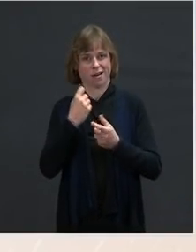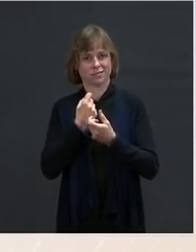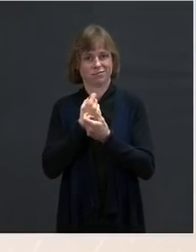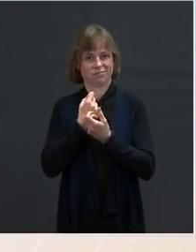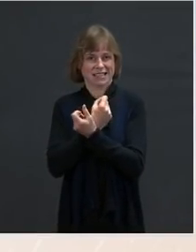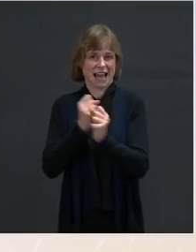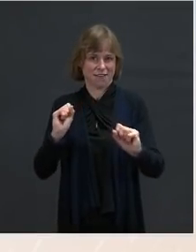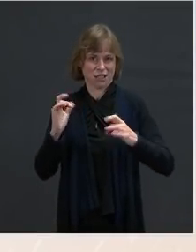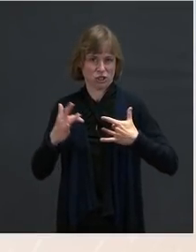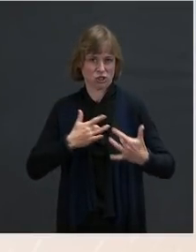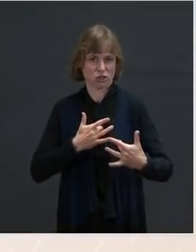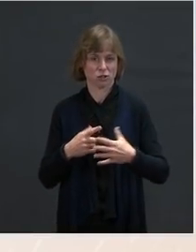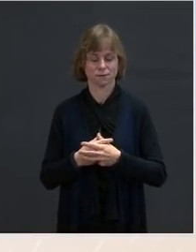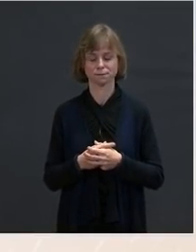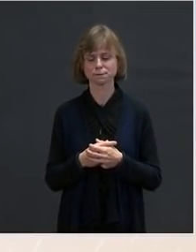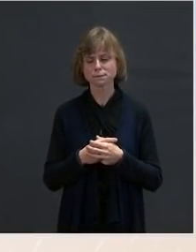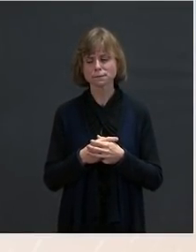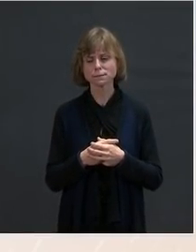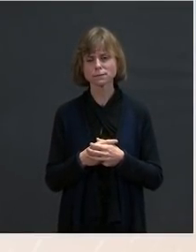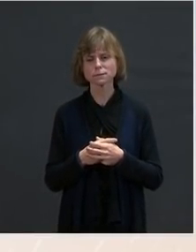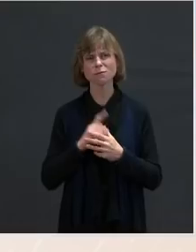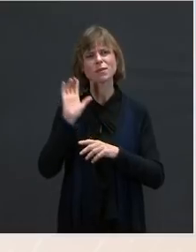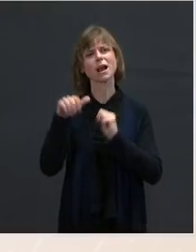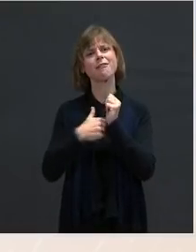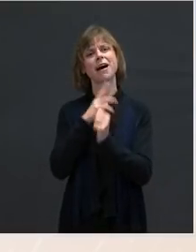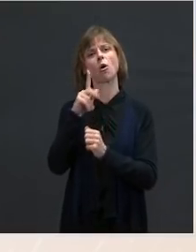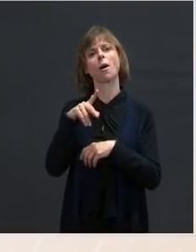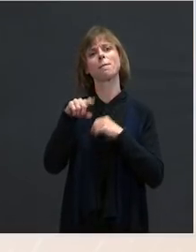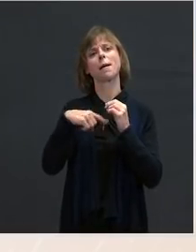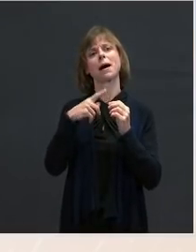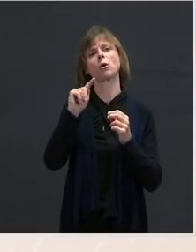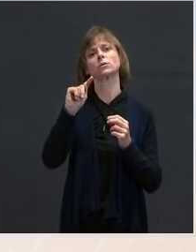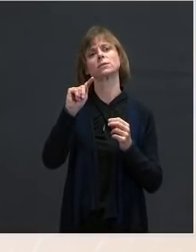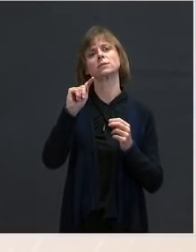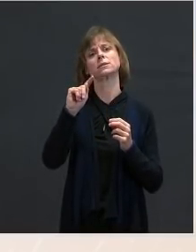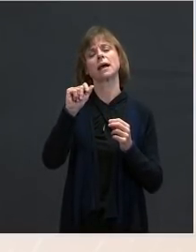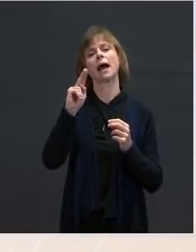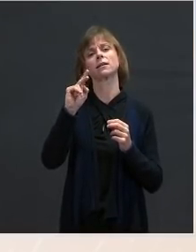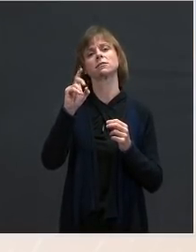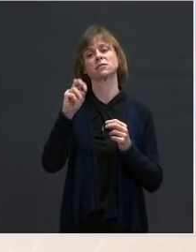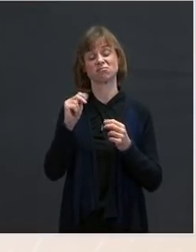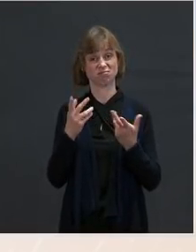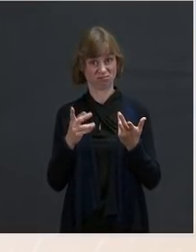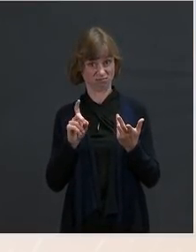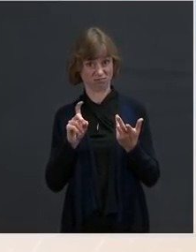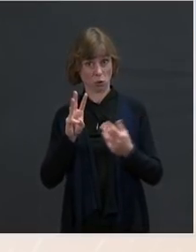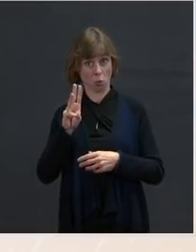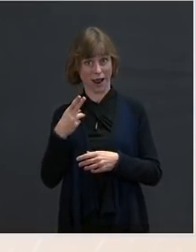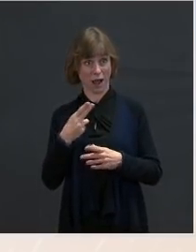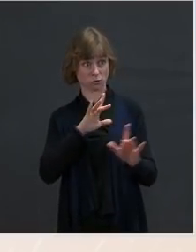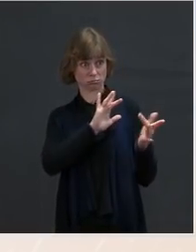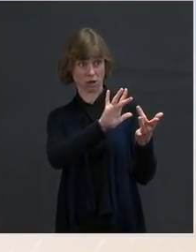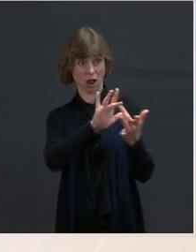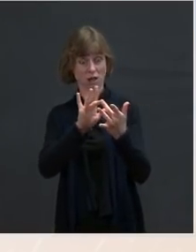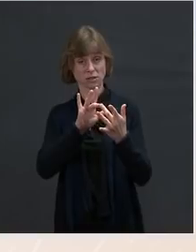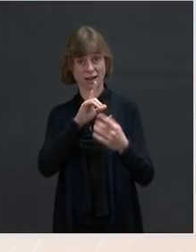one just following up on Neera Tanden. Has the White House reached out to any Republicans who have not yet said how they're going to vote?